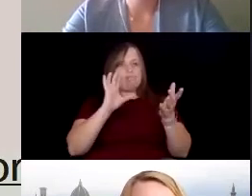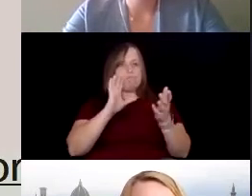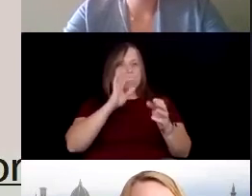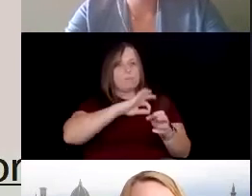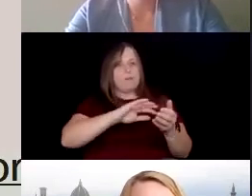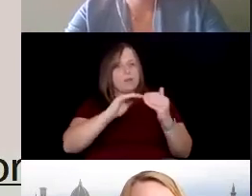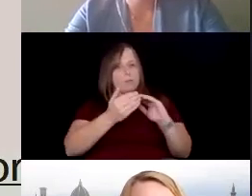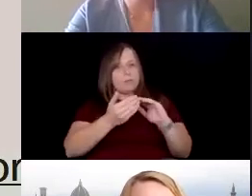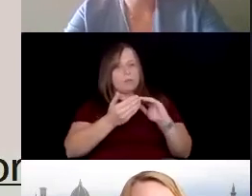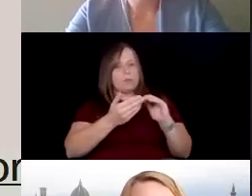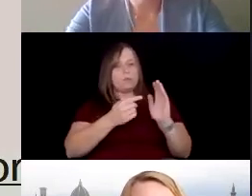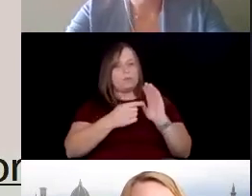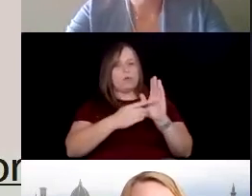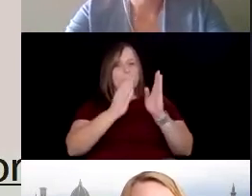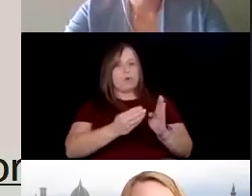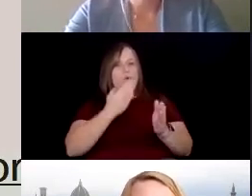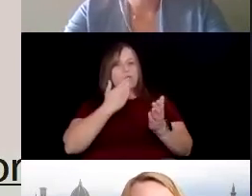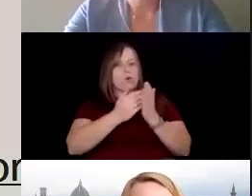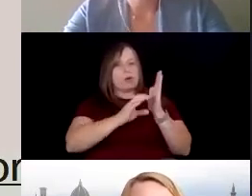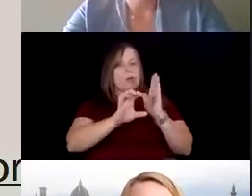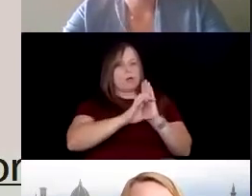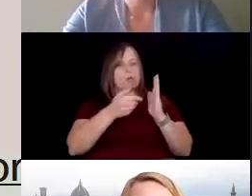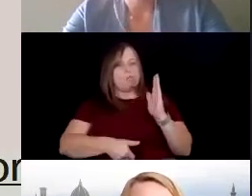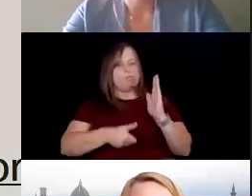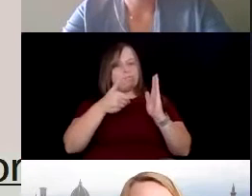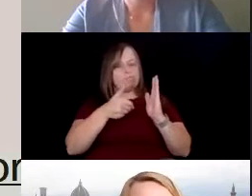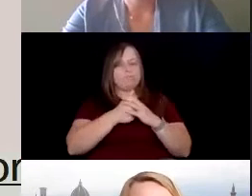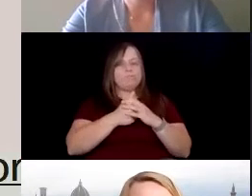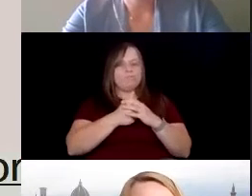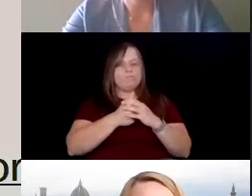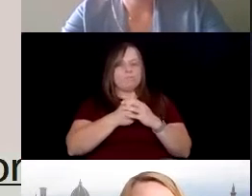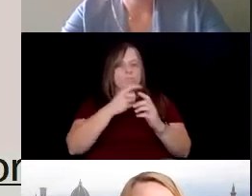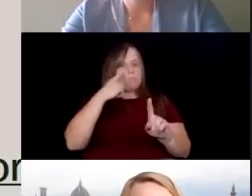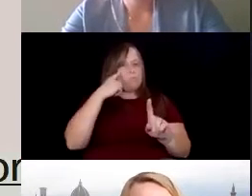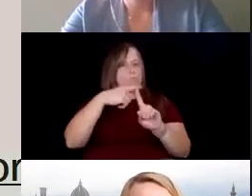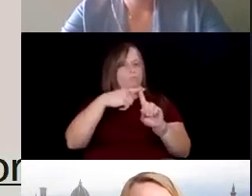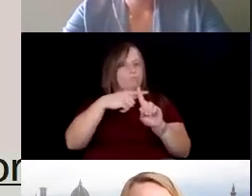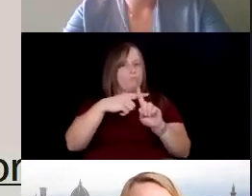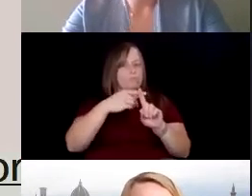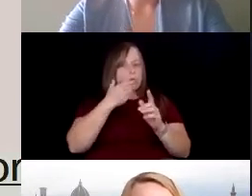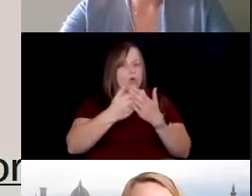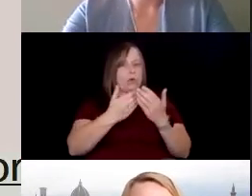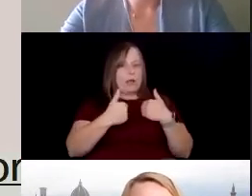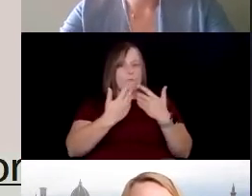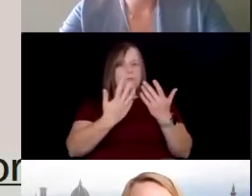that showed that you're a person of good character? Those are also things that they'll be looking at. So you can see it's a mix